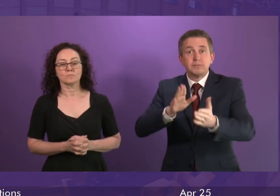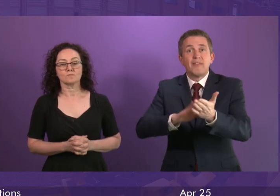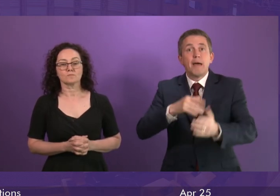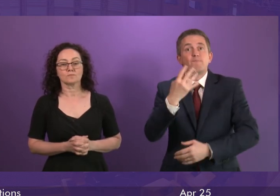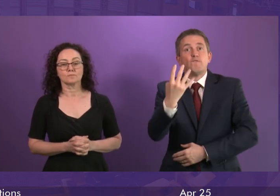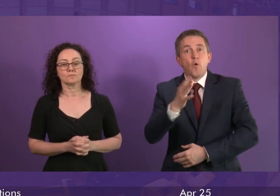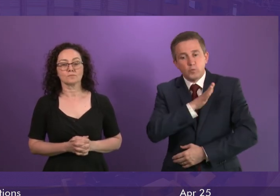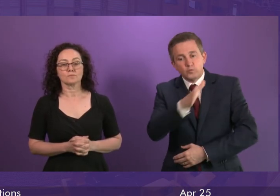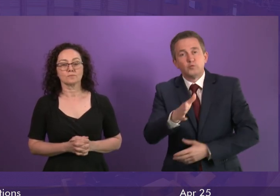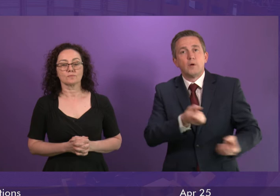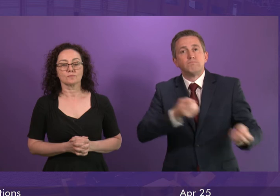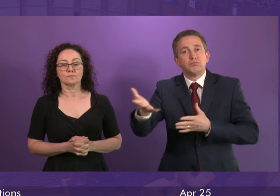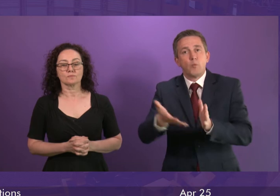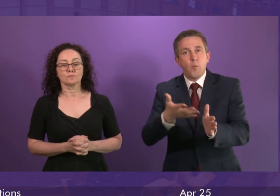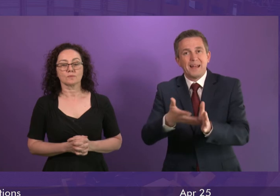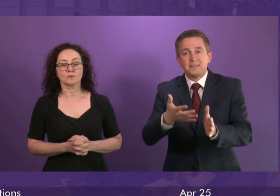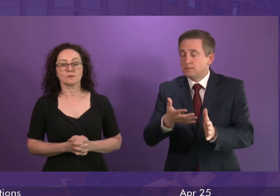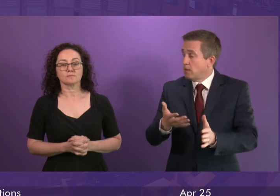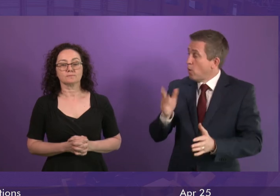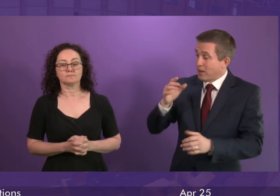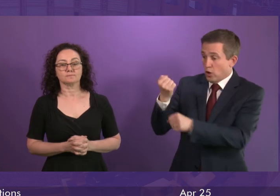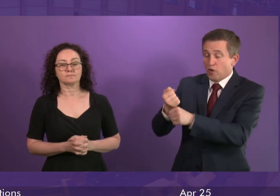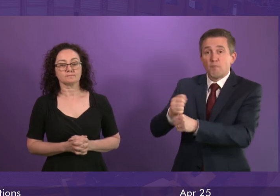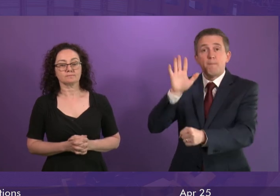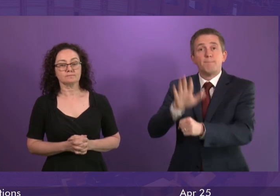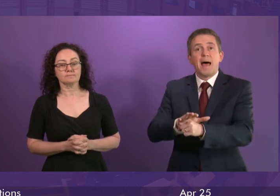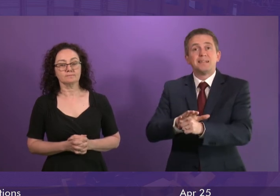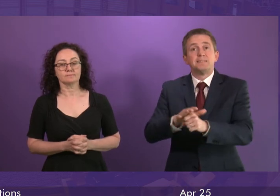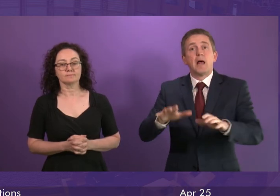her Government banned the sending of waste to landfill in Scotland, did the First Minister